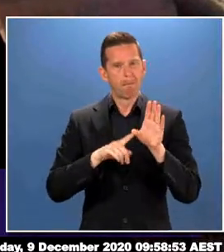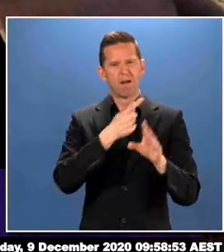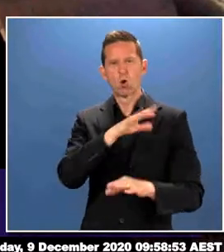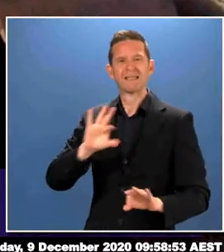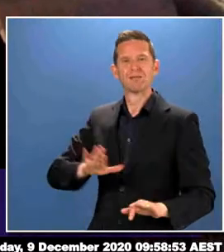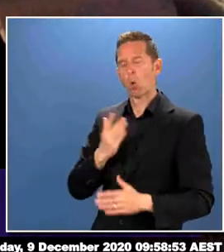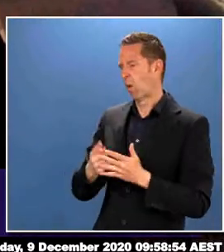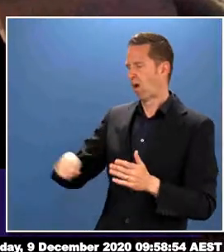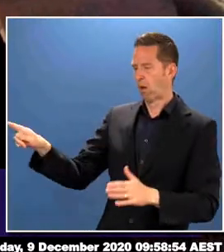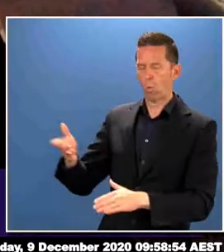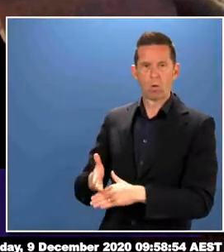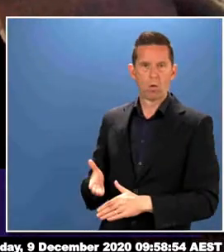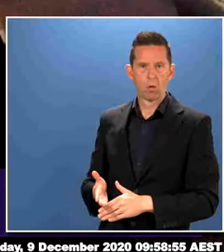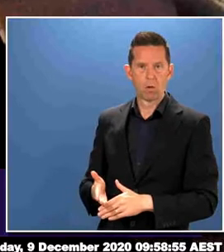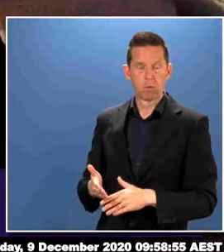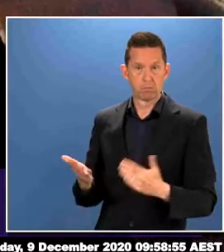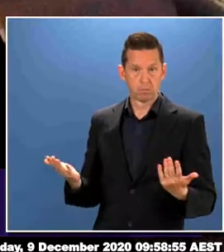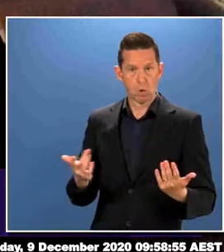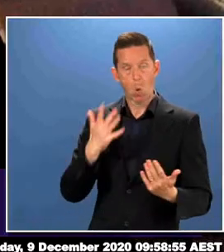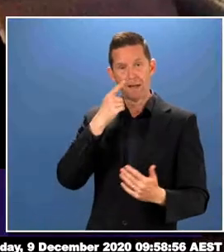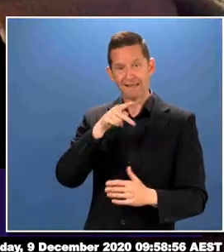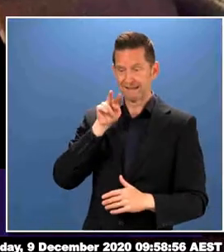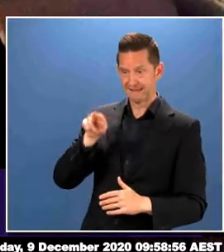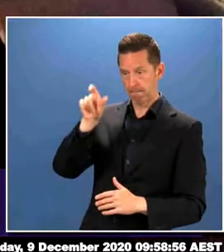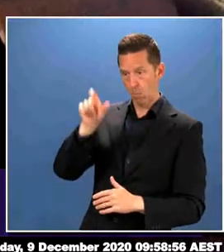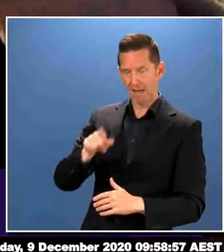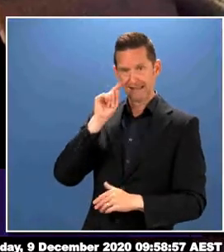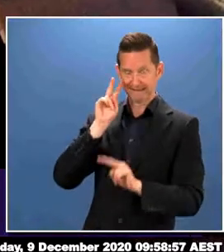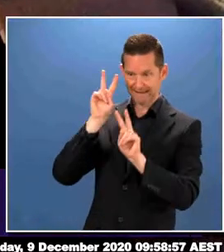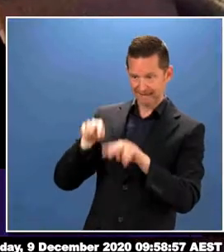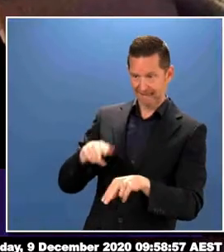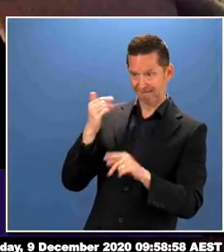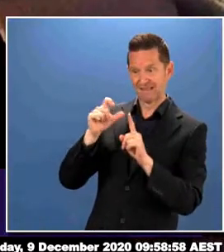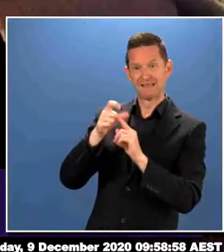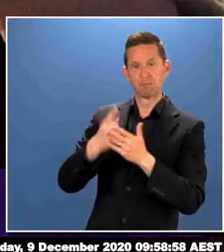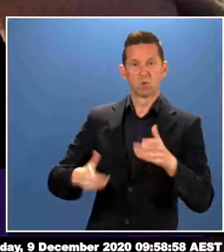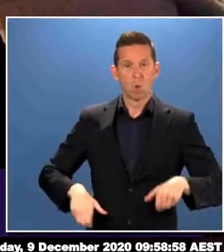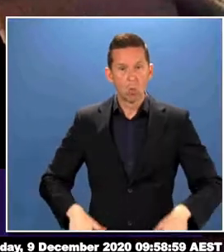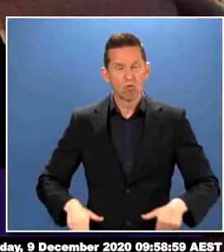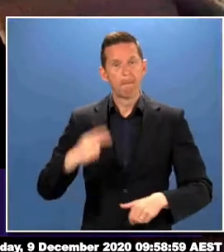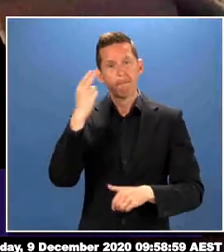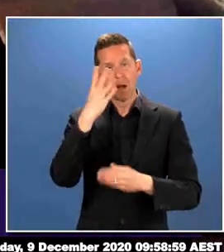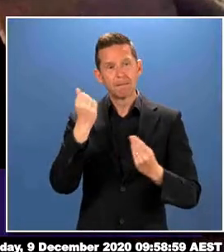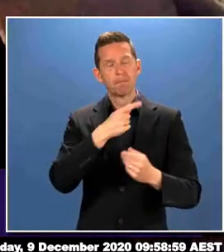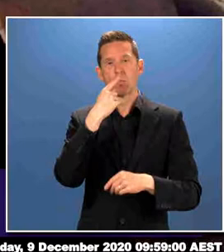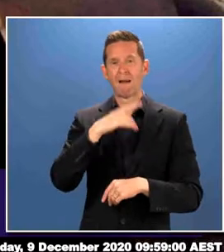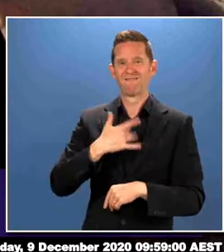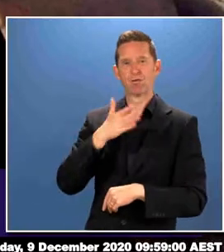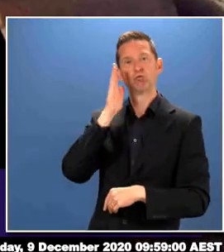visible disability they might switch off already and go that's not quite right for us.